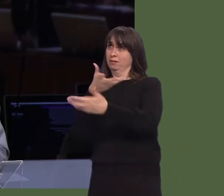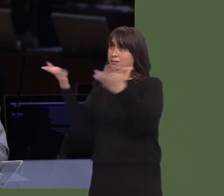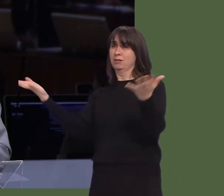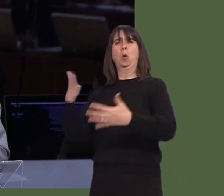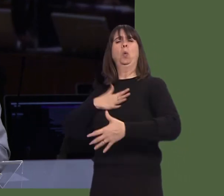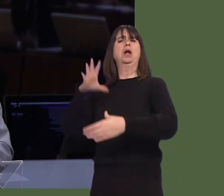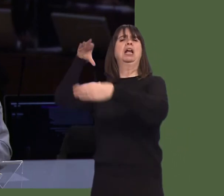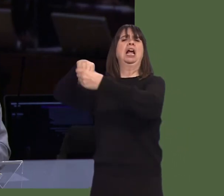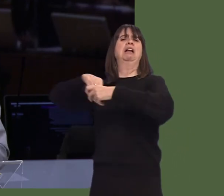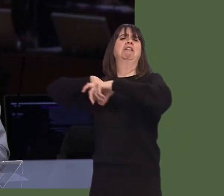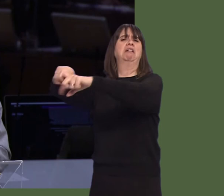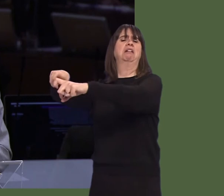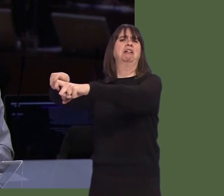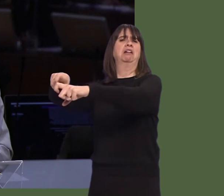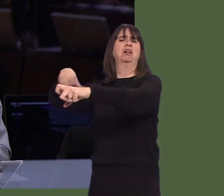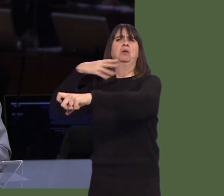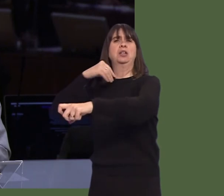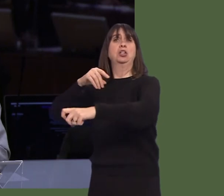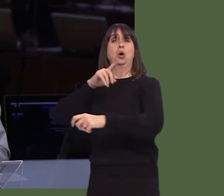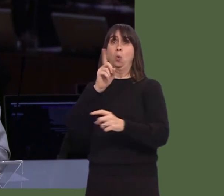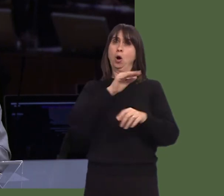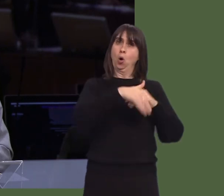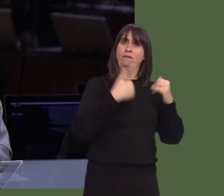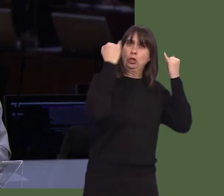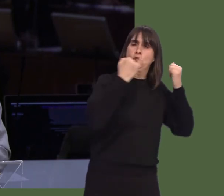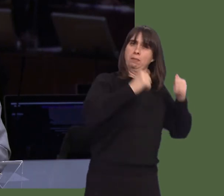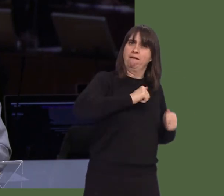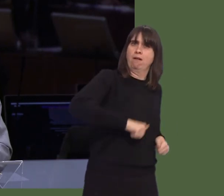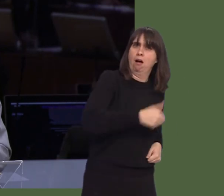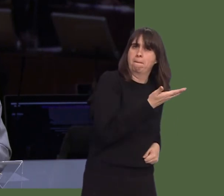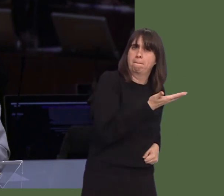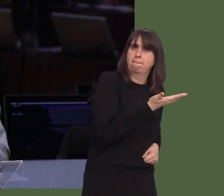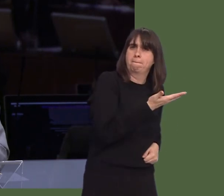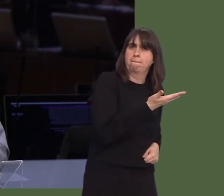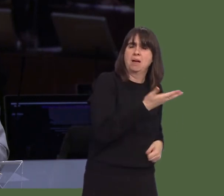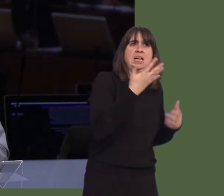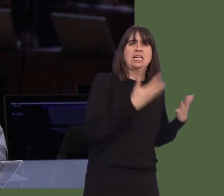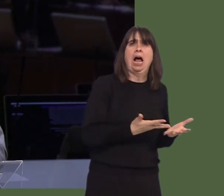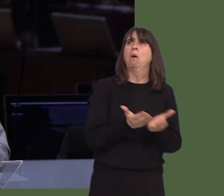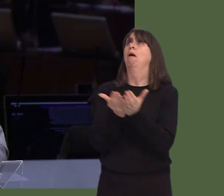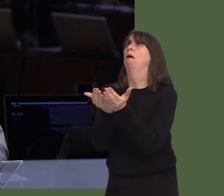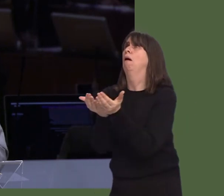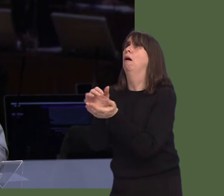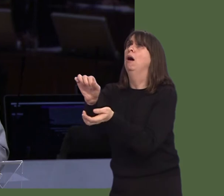An example was given to me of fish being exported: the ferry was late crossing the Irish sea